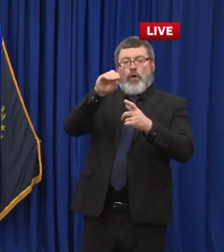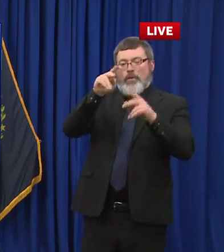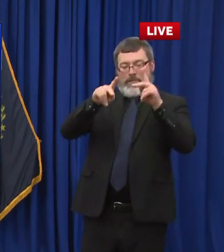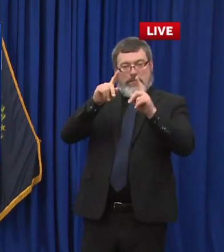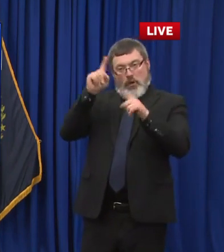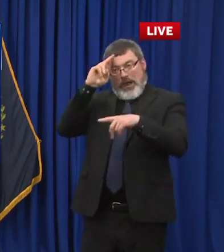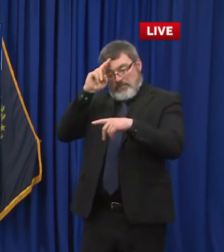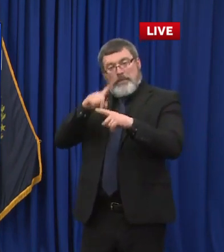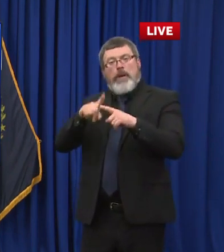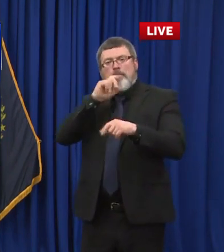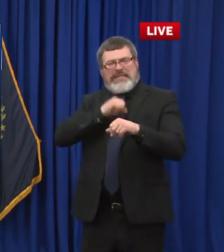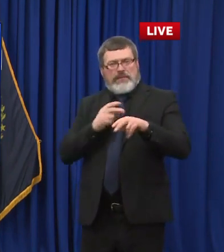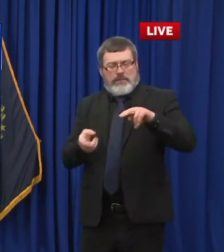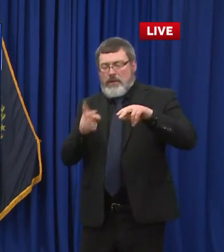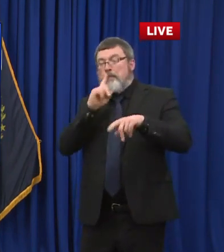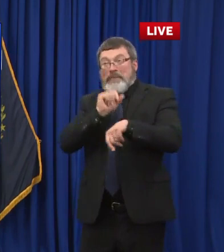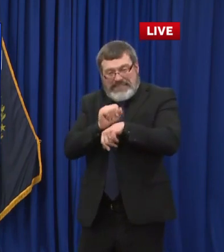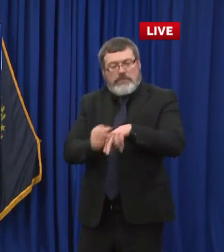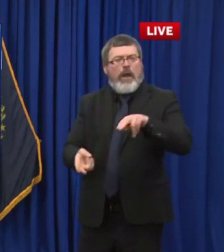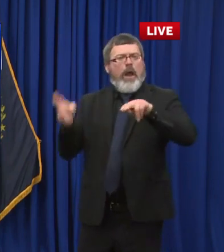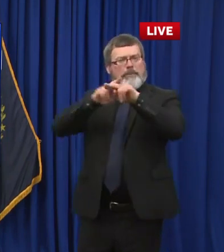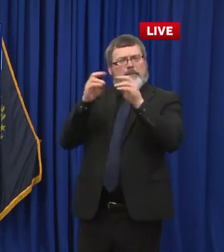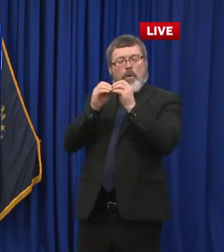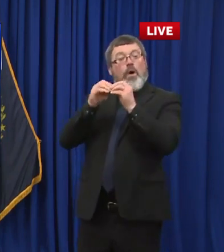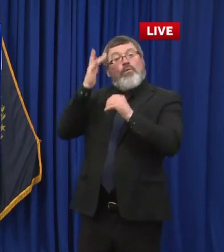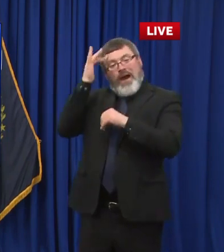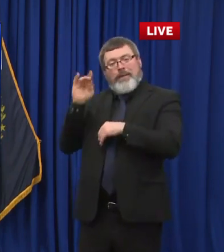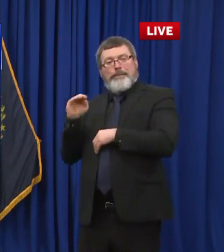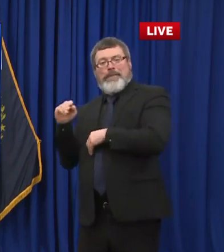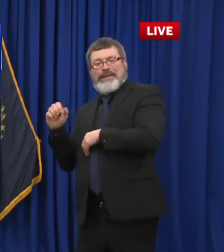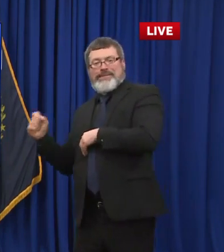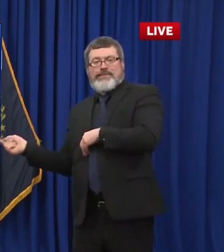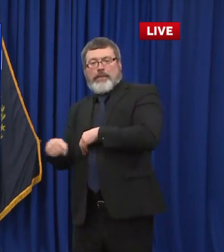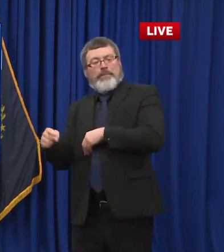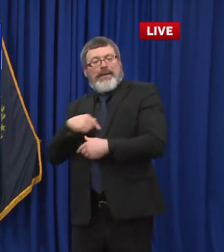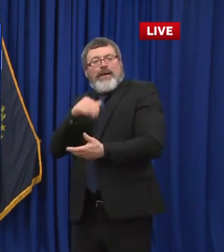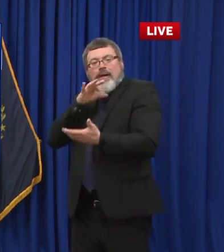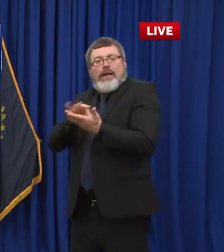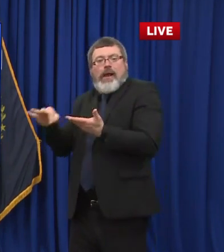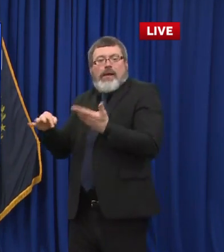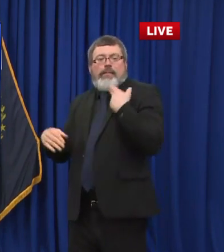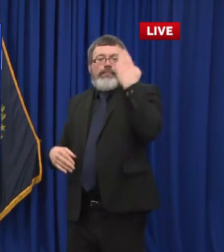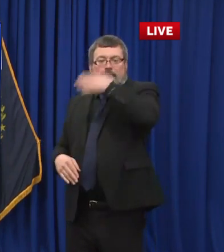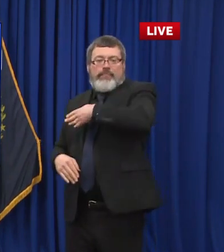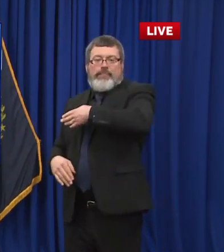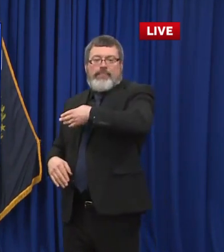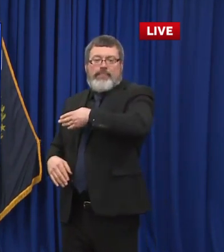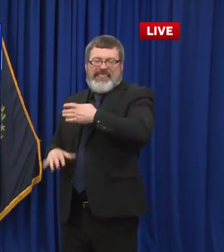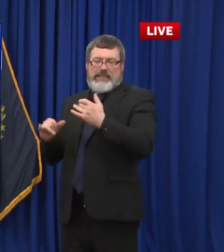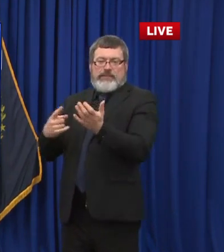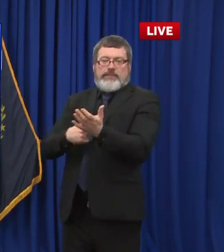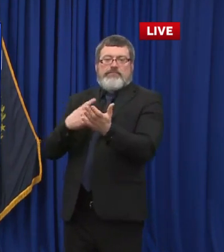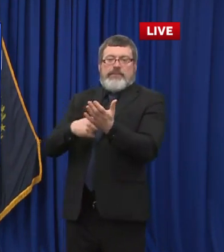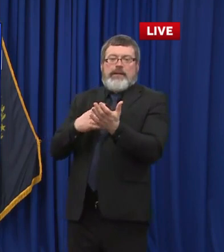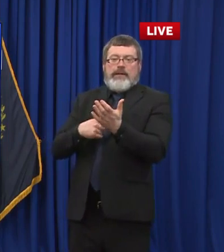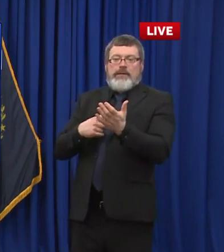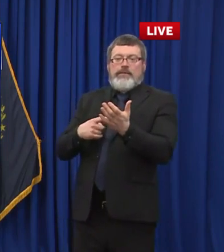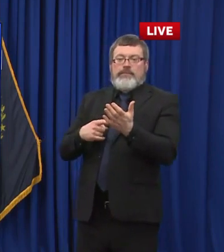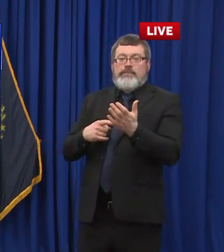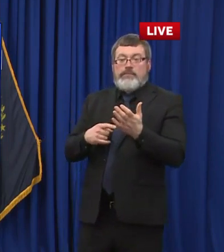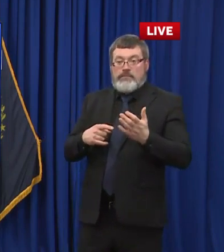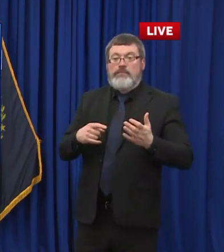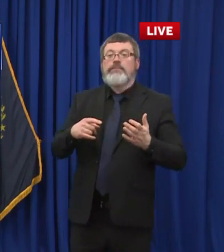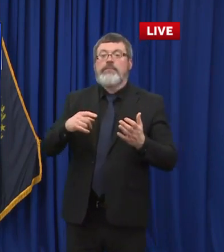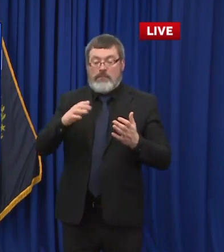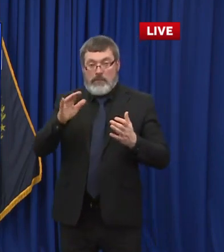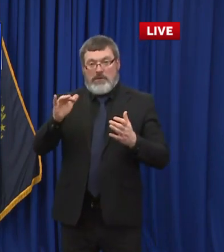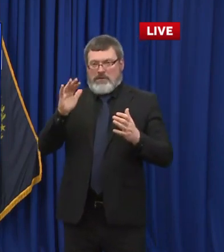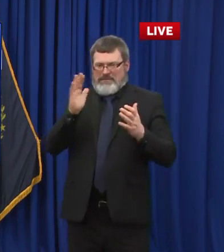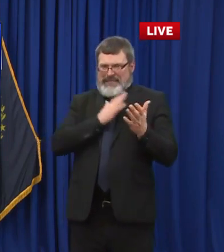THOSE FOUR WERE THE NEW HAMPSHIRE CITIZENS, BUT BEDS MAY HAVE BEEN TAKING -- TAKEN FROM OUT-OF-STATE COVID PATIENTS.